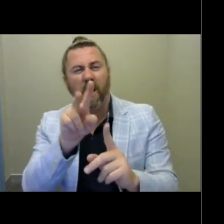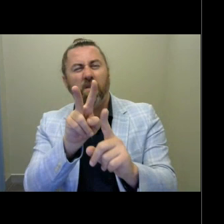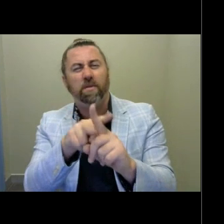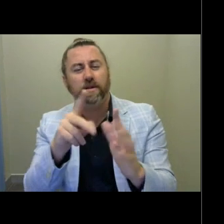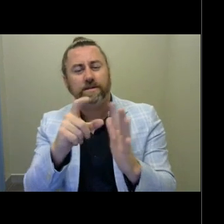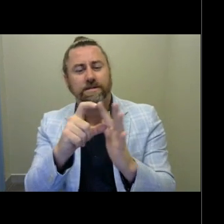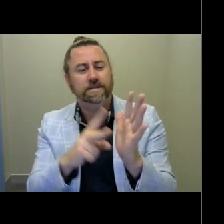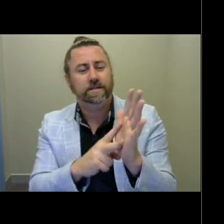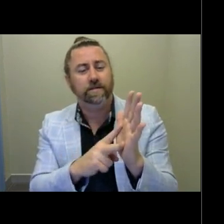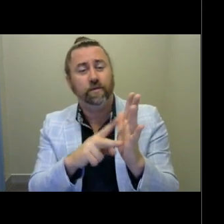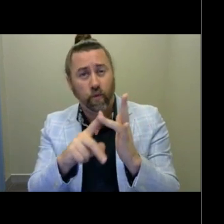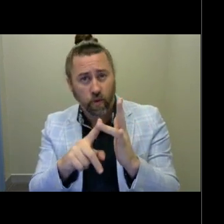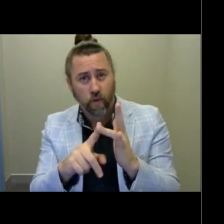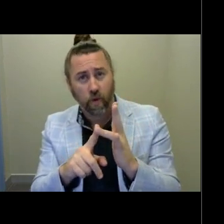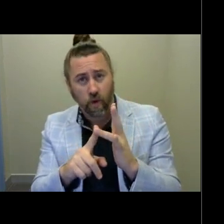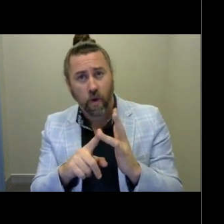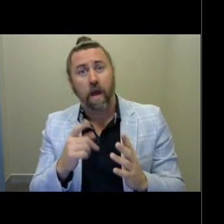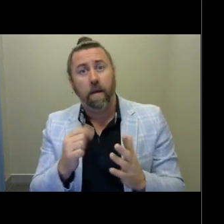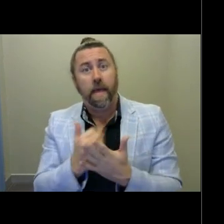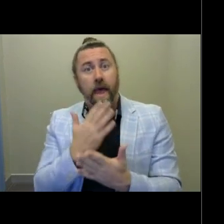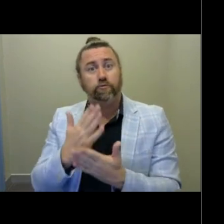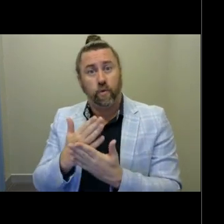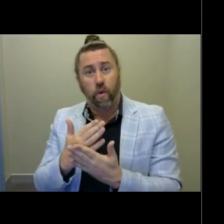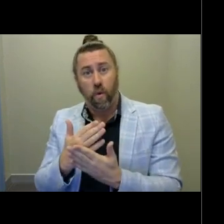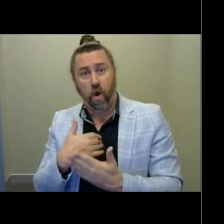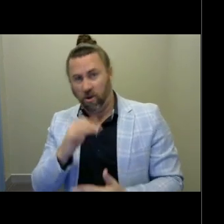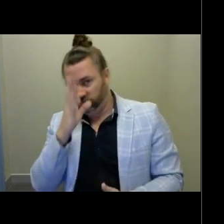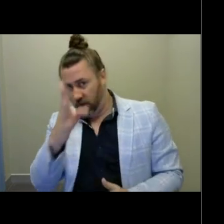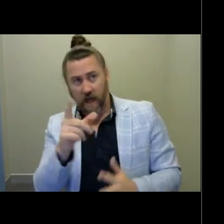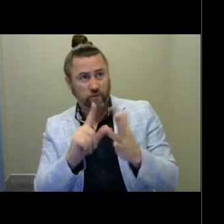already connected with support, they've already got a support plan, they've already got an